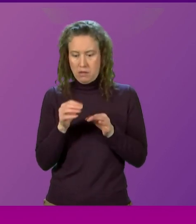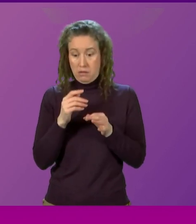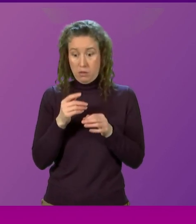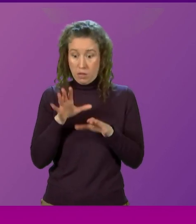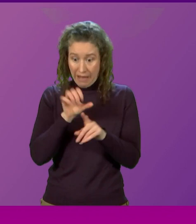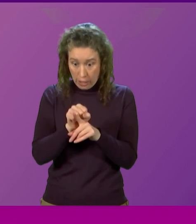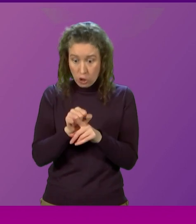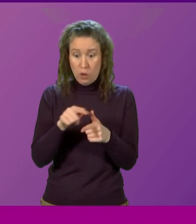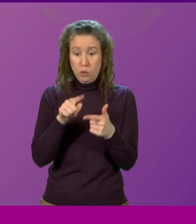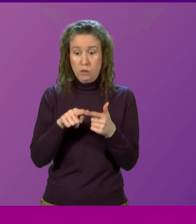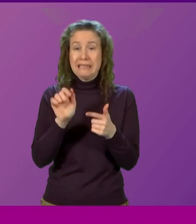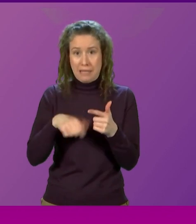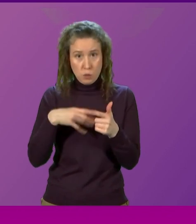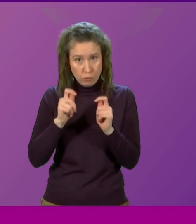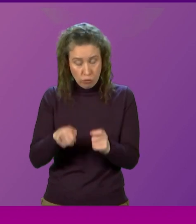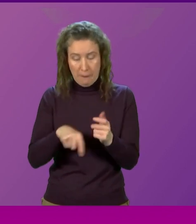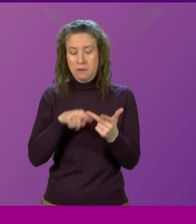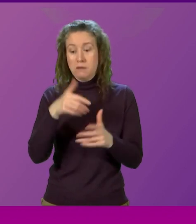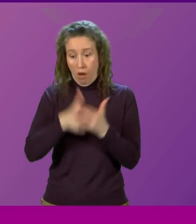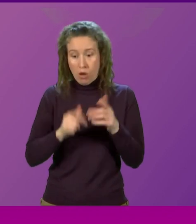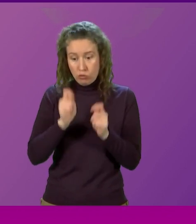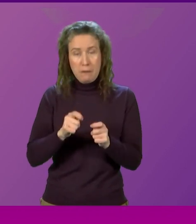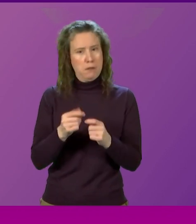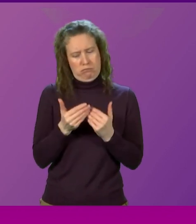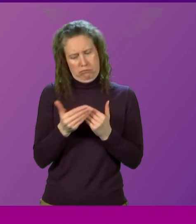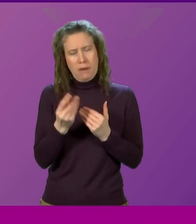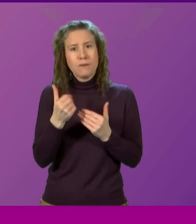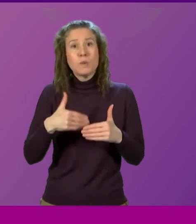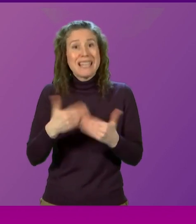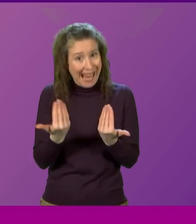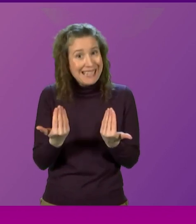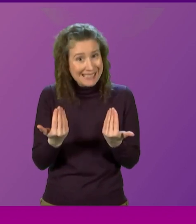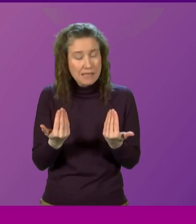It is 721 days in that case.